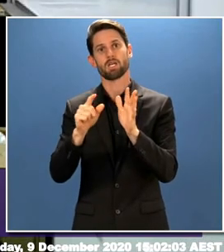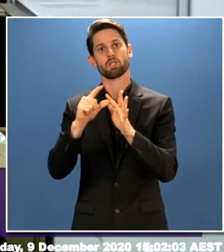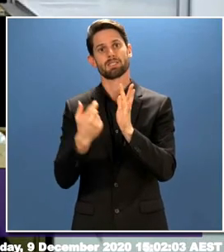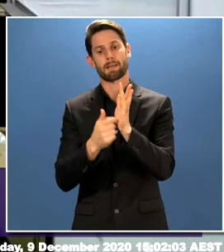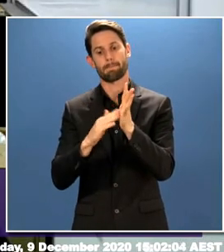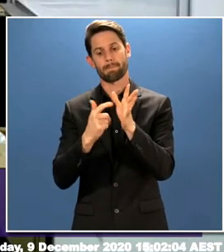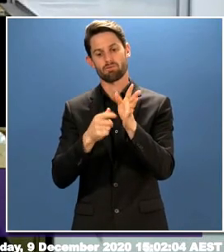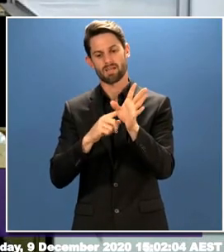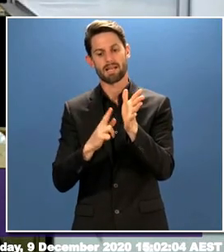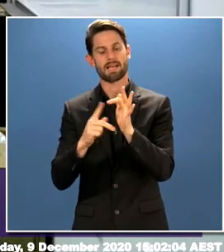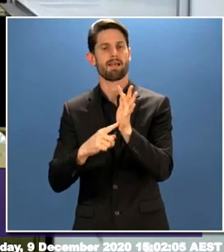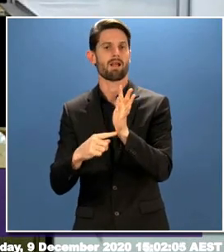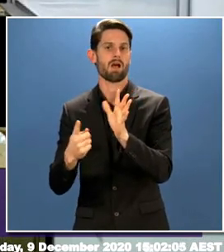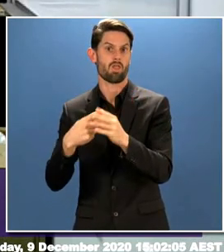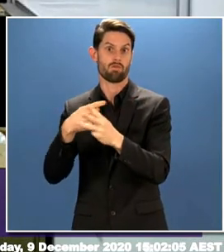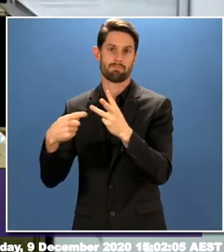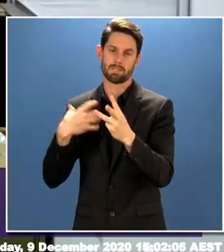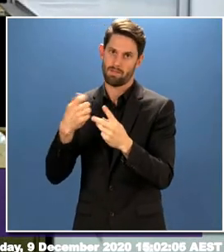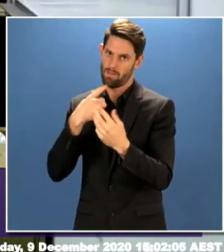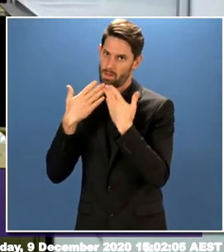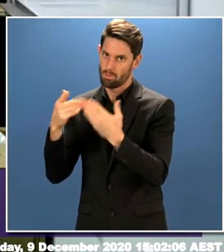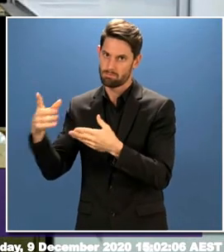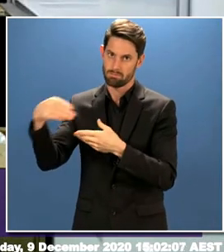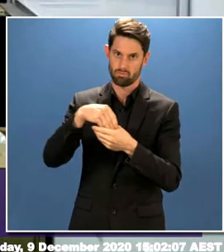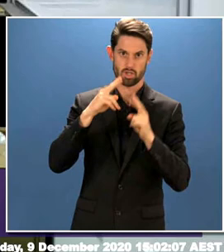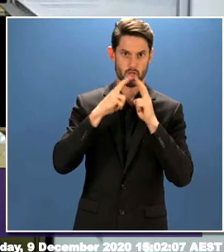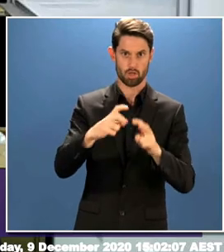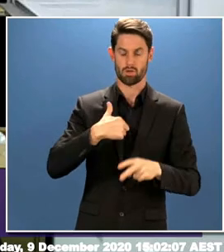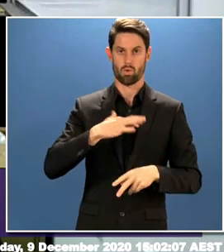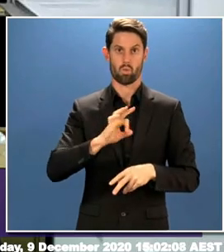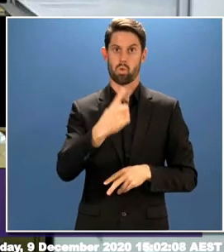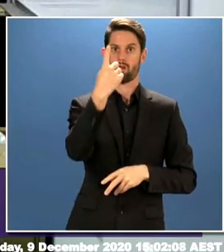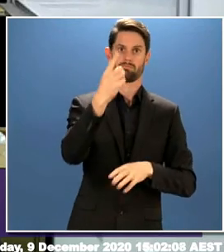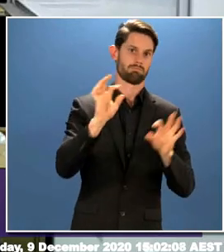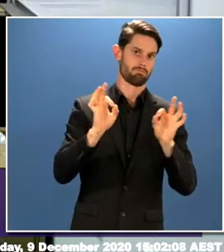Charmorro-Koc, as well, because this is all a joint partnership, and all of the